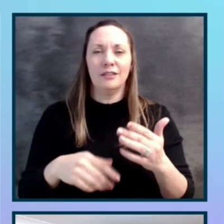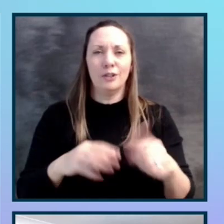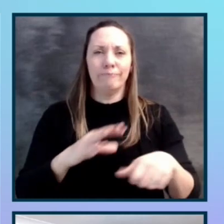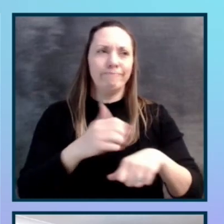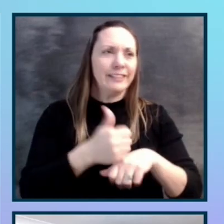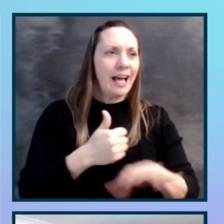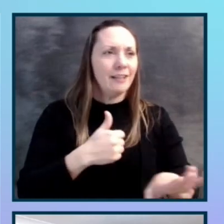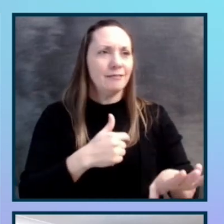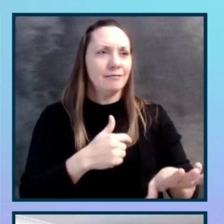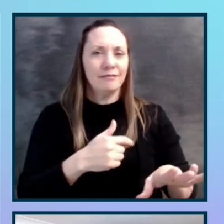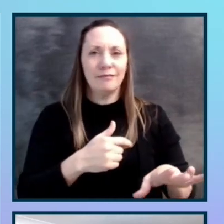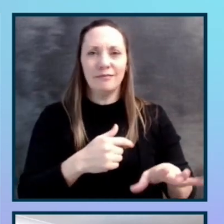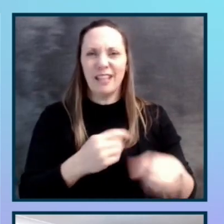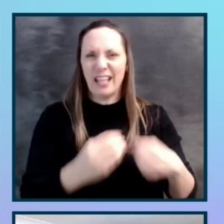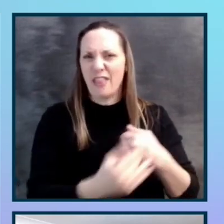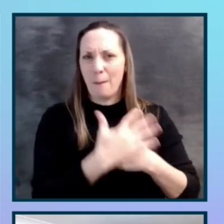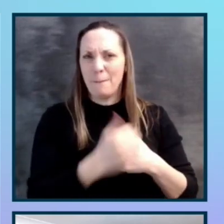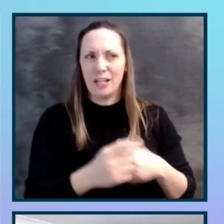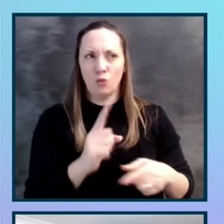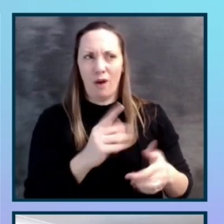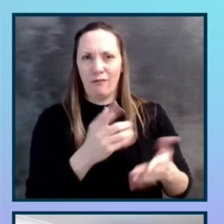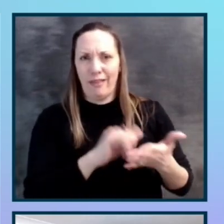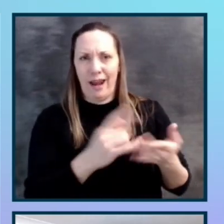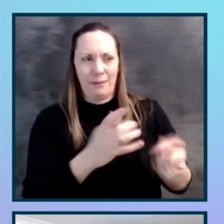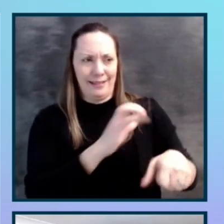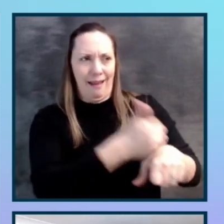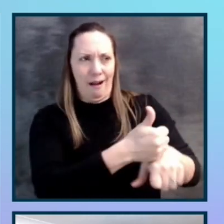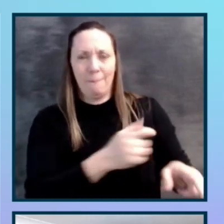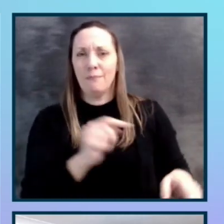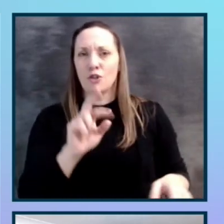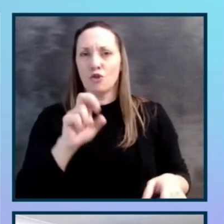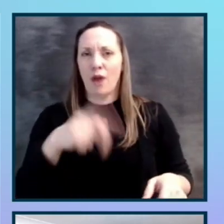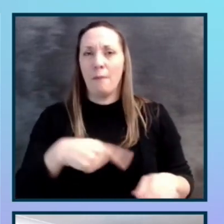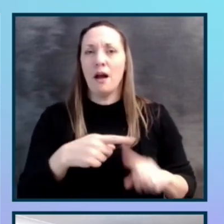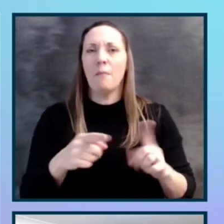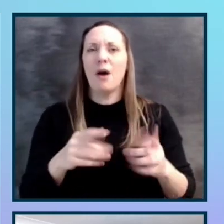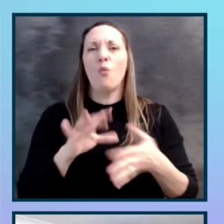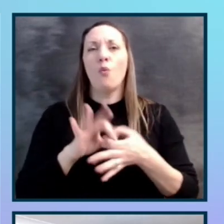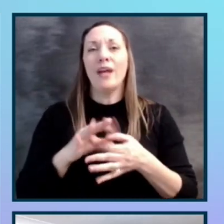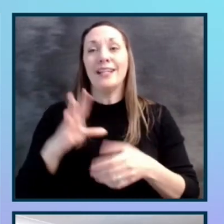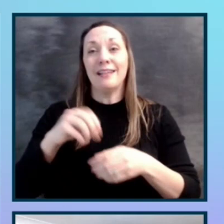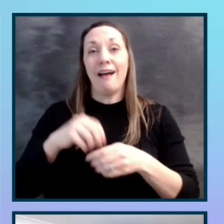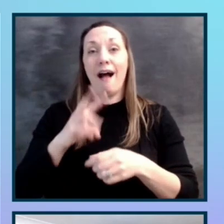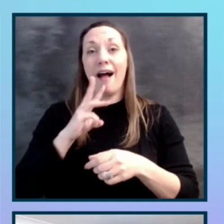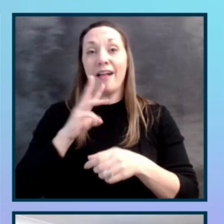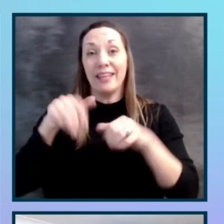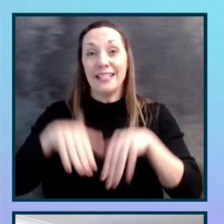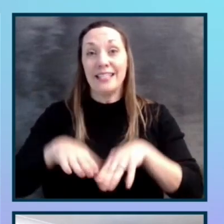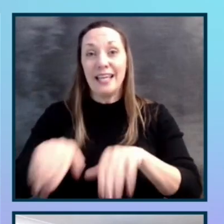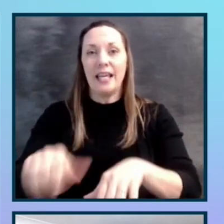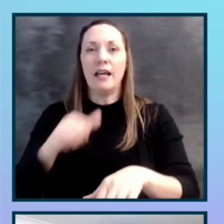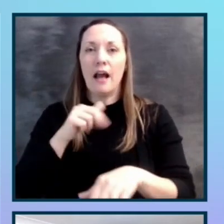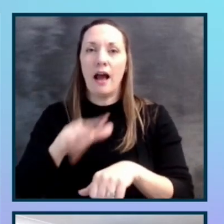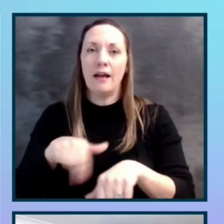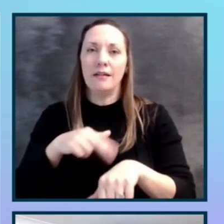at least and we will go from there when it's you know, sea bound stuff. I'm not normally on the cannons for that. I'm usually steering the ship.